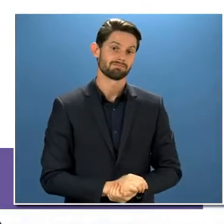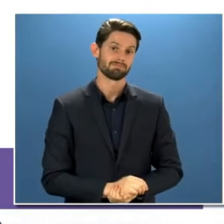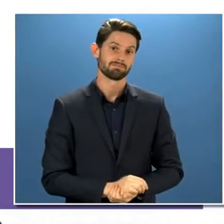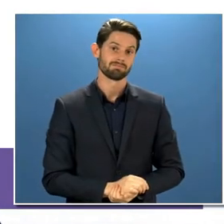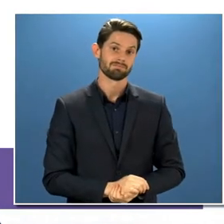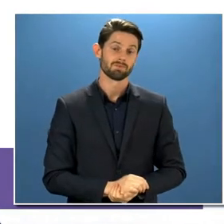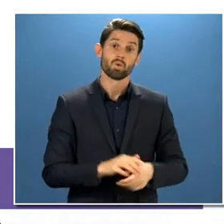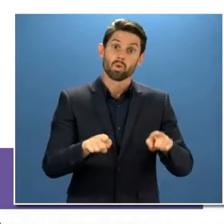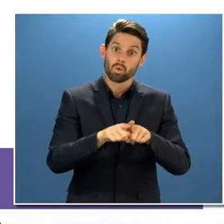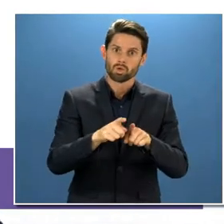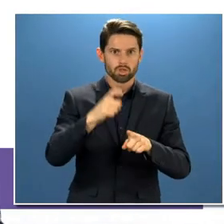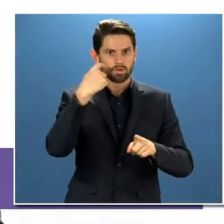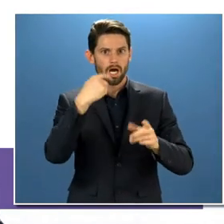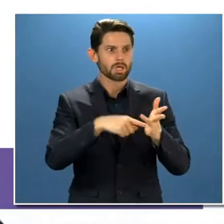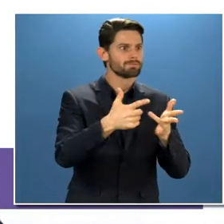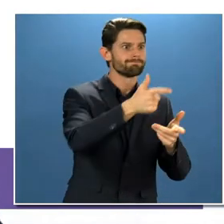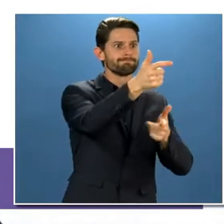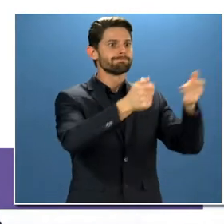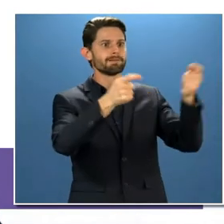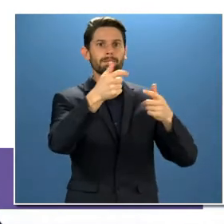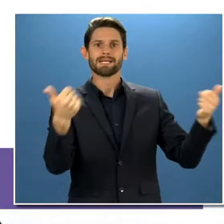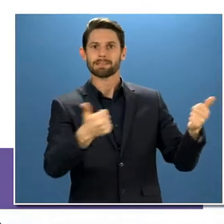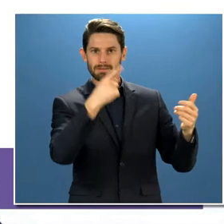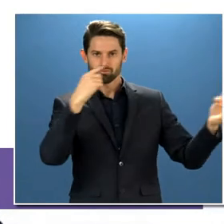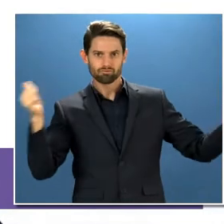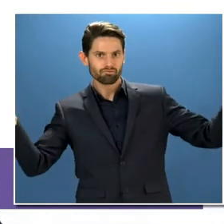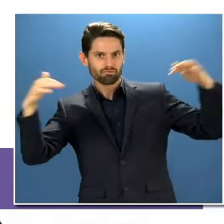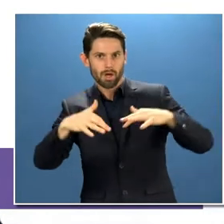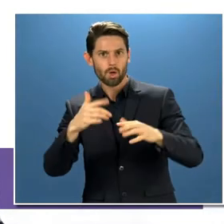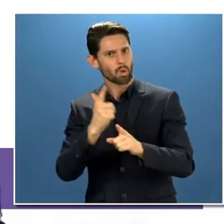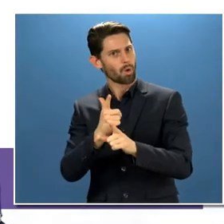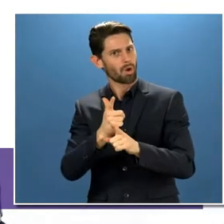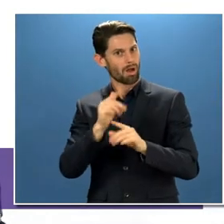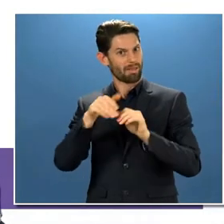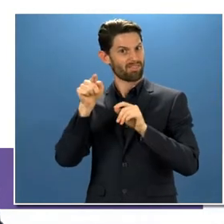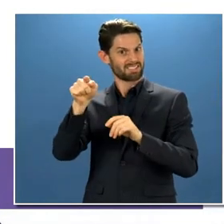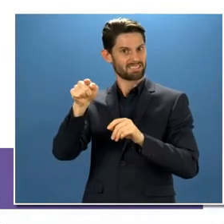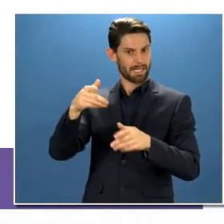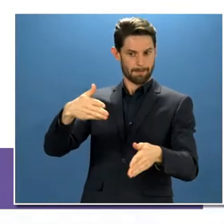talk about what is good practice in disability employment, so that it becomes normalised.